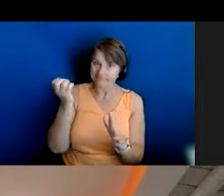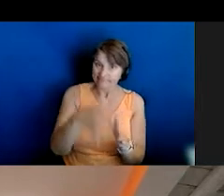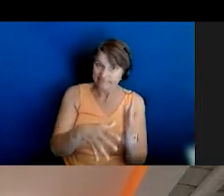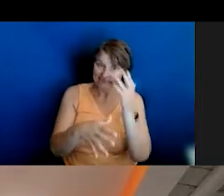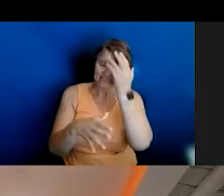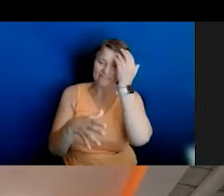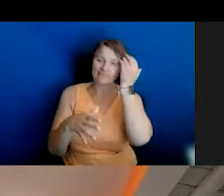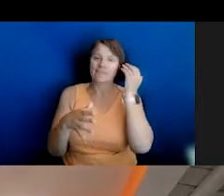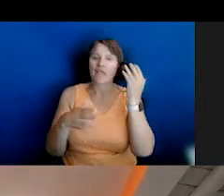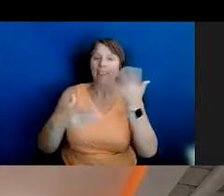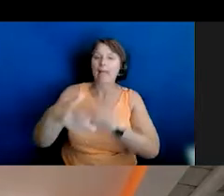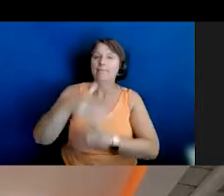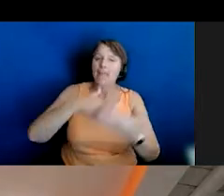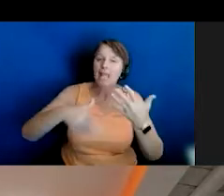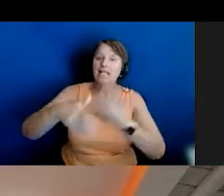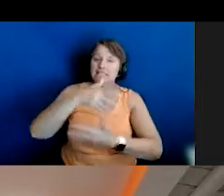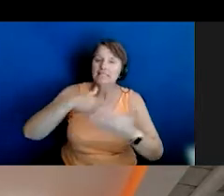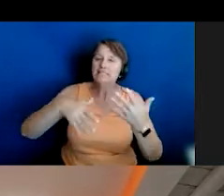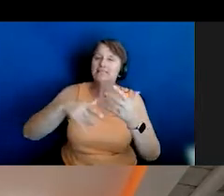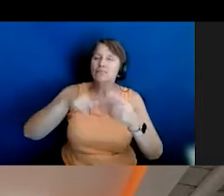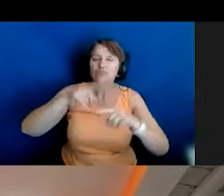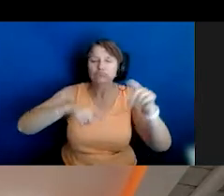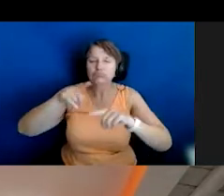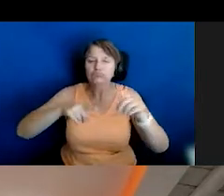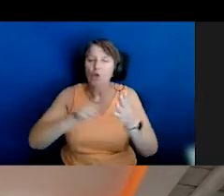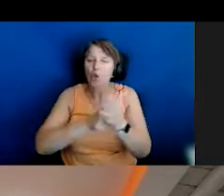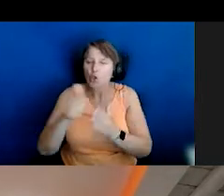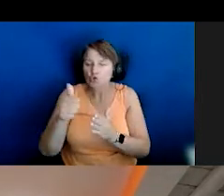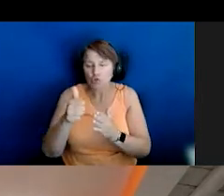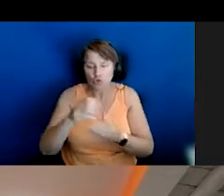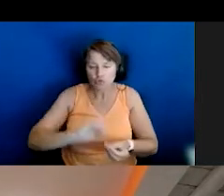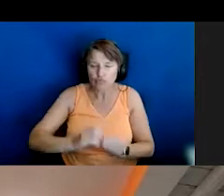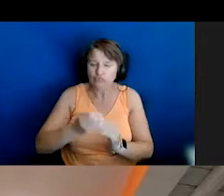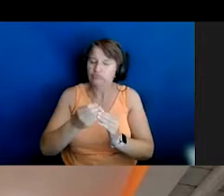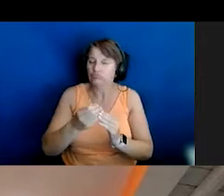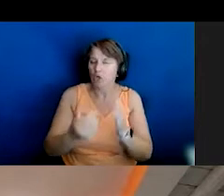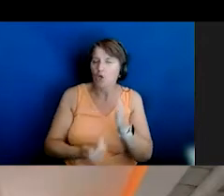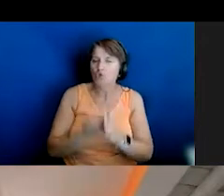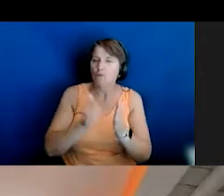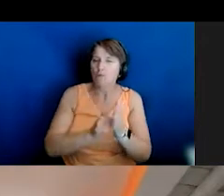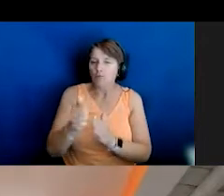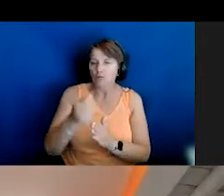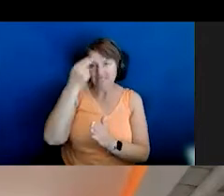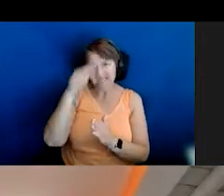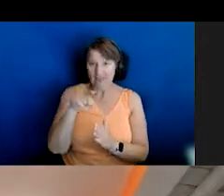and mix all of these cultures together into a new culture that was named on this day, and this whole site was named